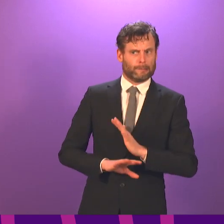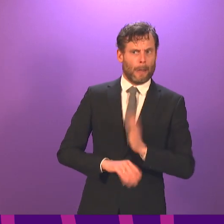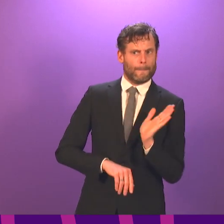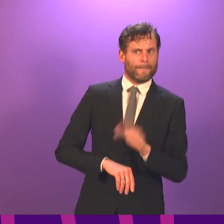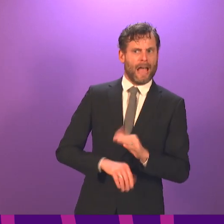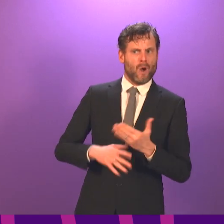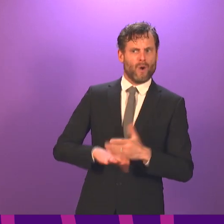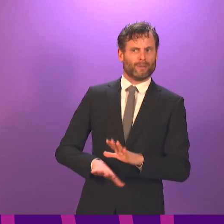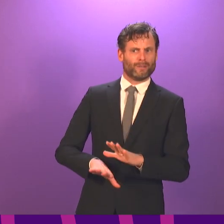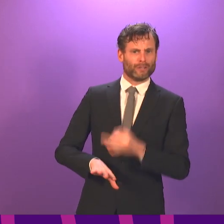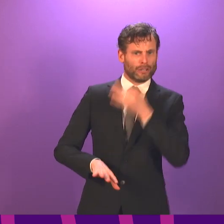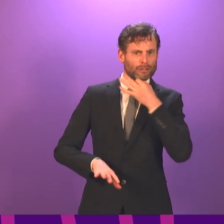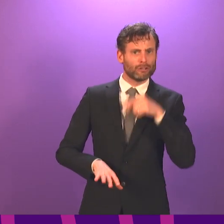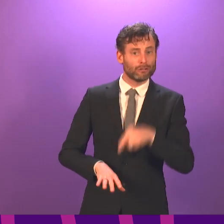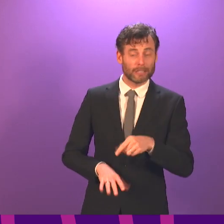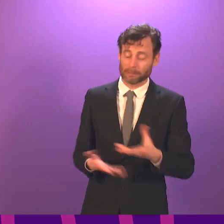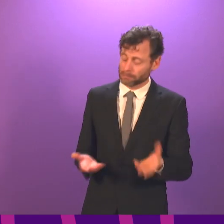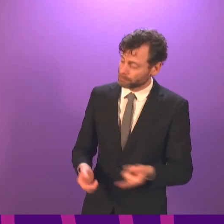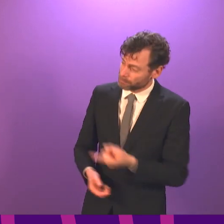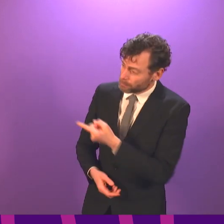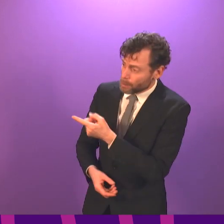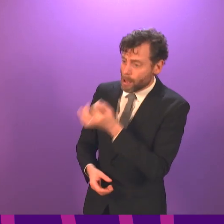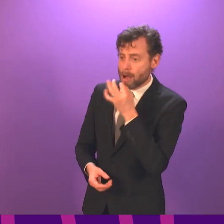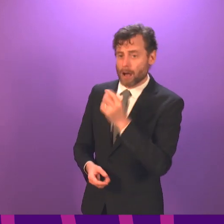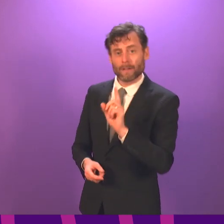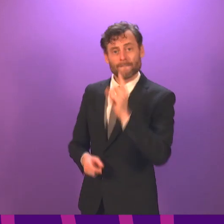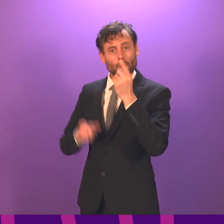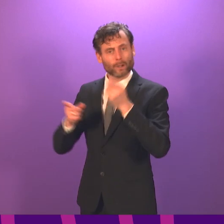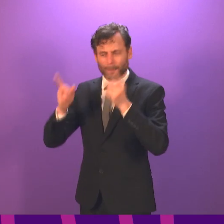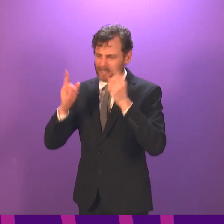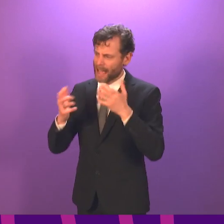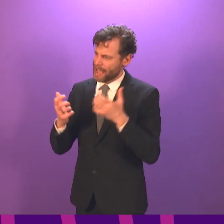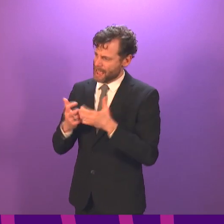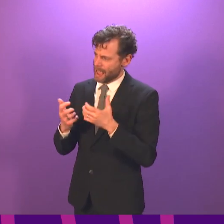might be in school. Can the First Minister offer any reassurance to parents, pupils and